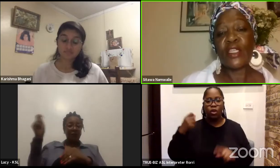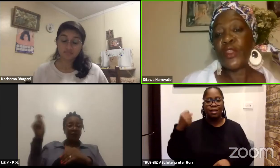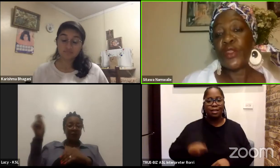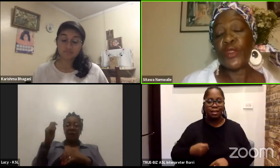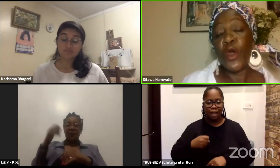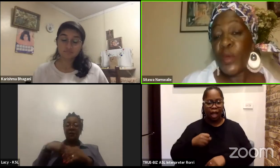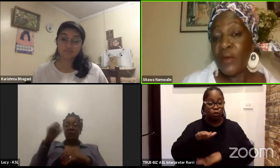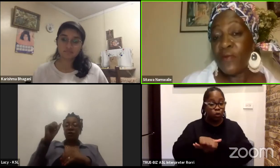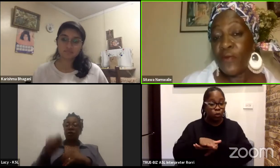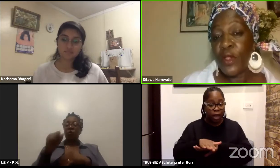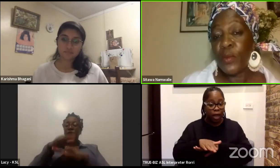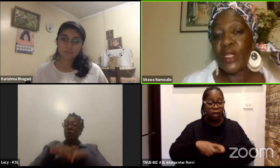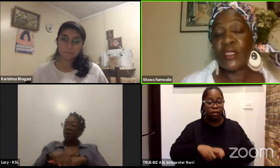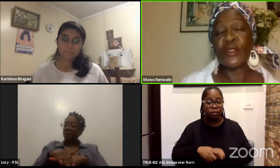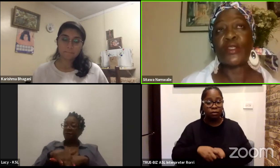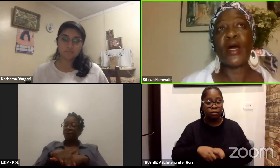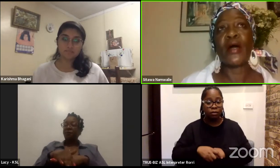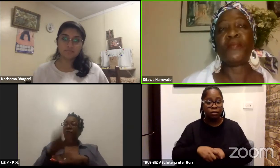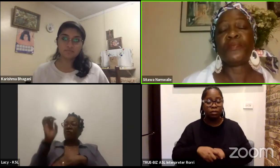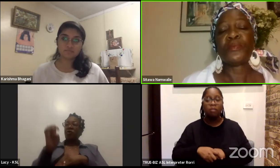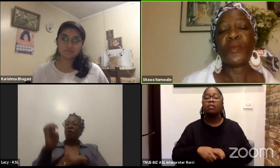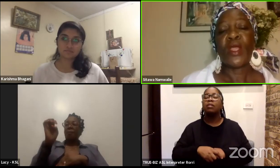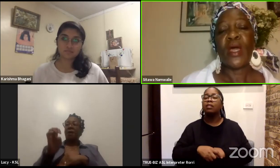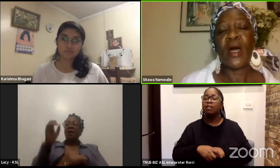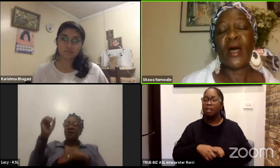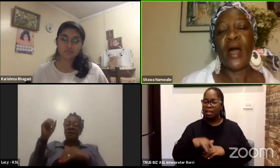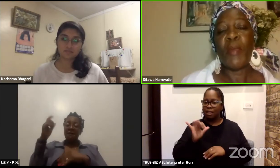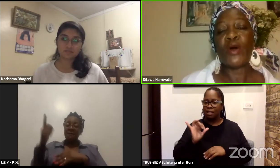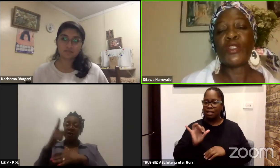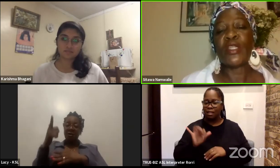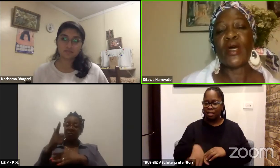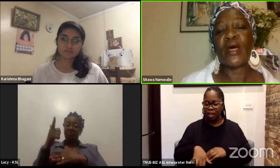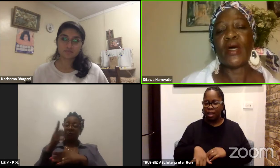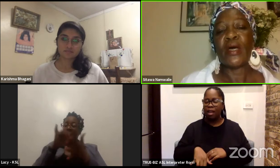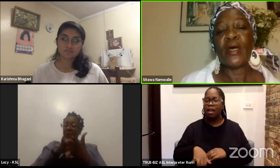There's an Ethiopian film that is about the Red Terror.